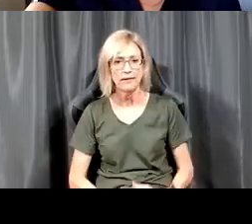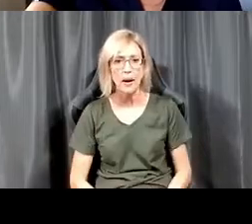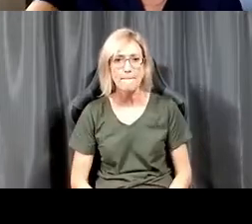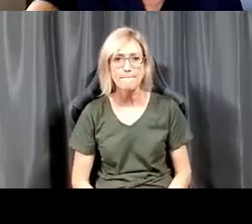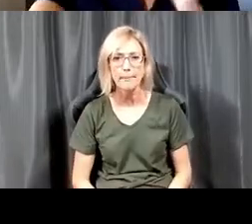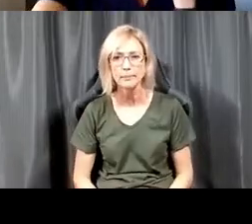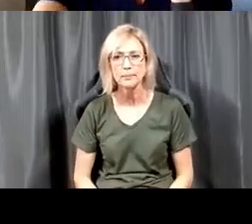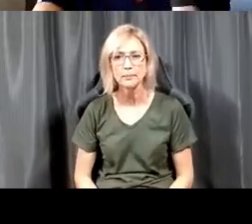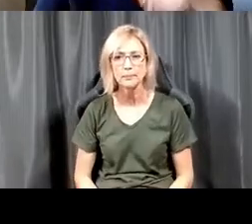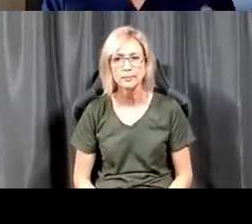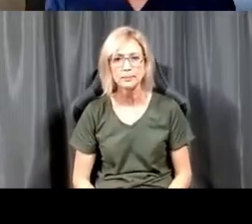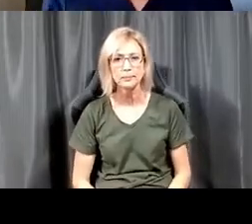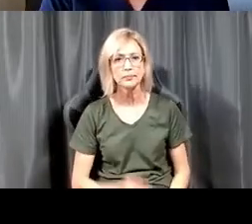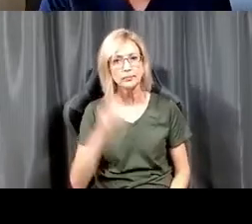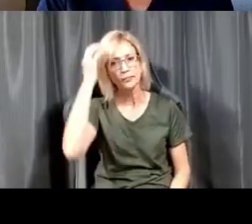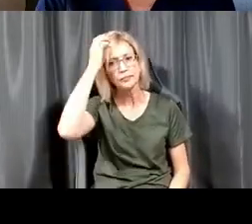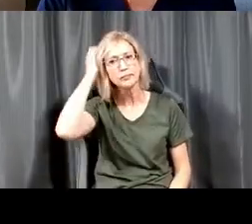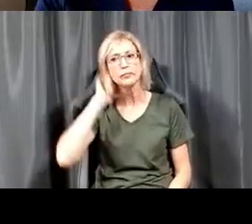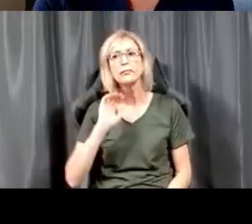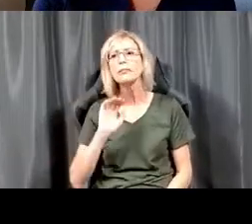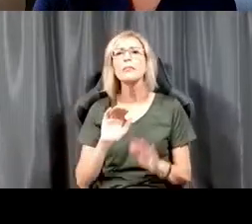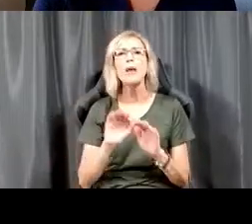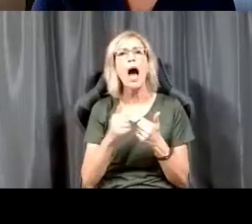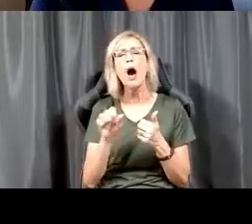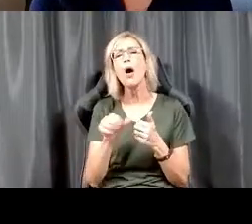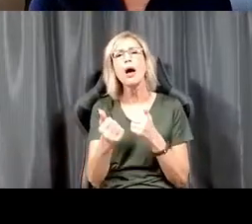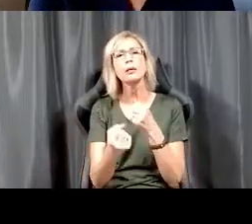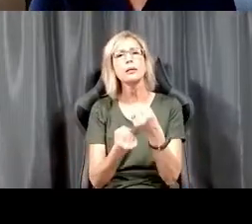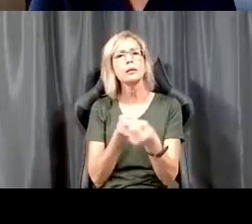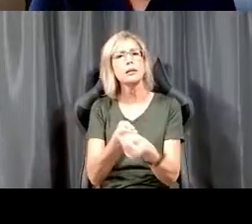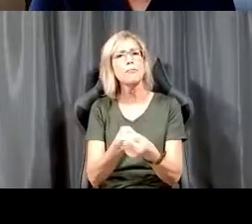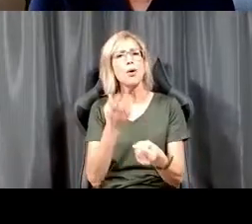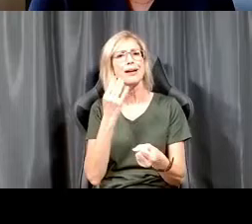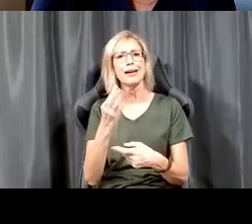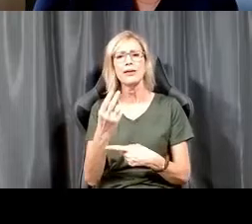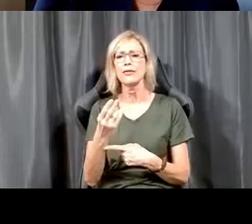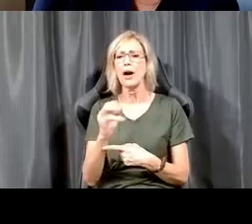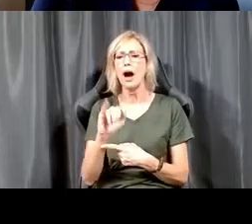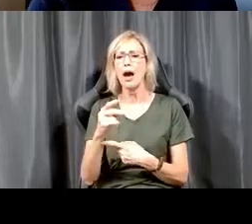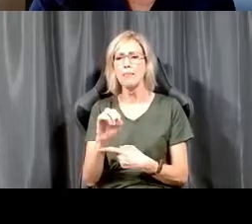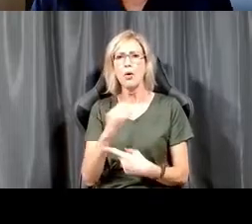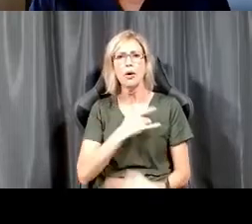»JENNIFER: What else can we do to support our kids owes that have that hype sensitivity to taste?